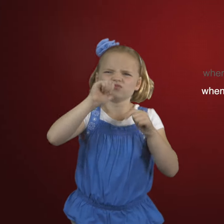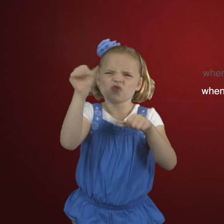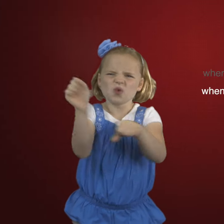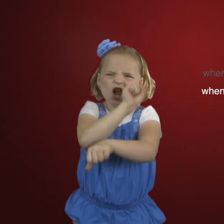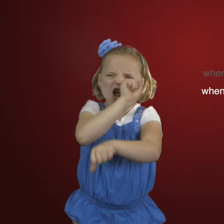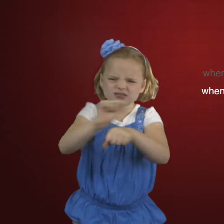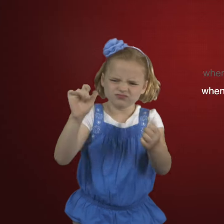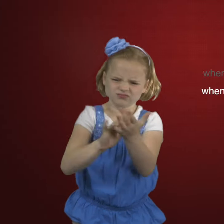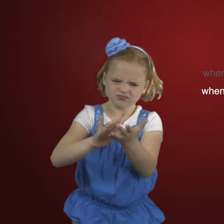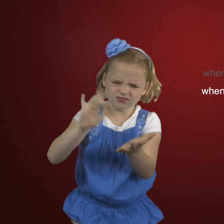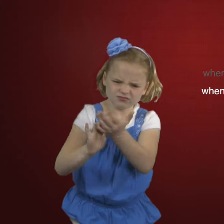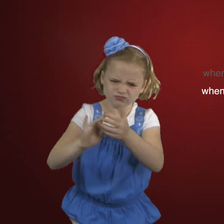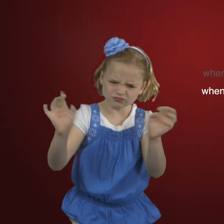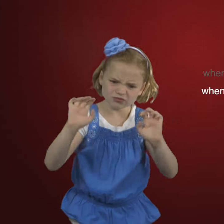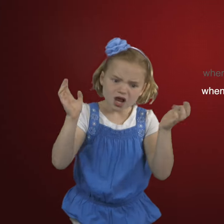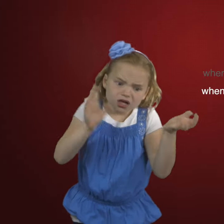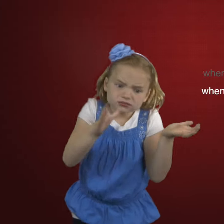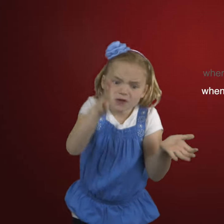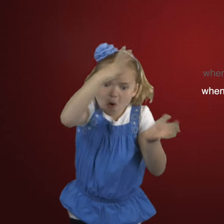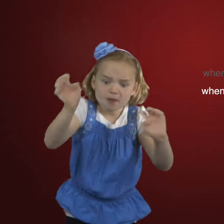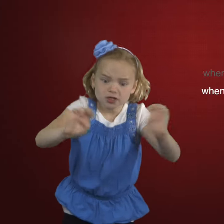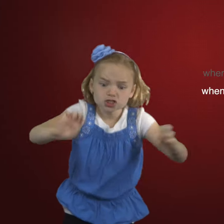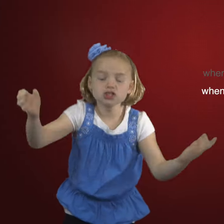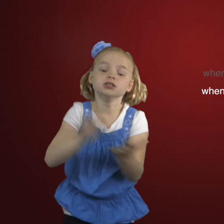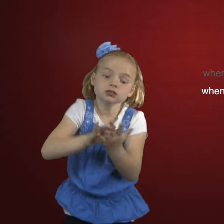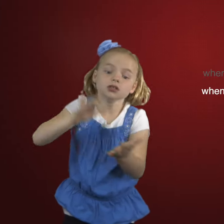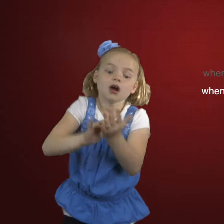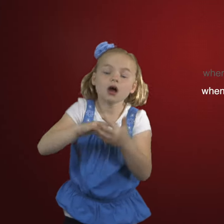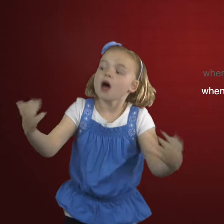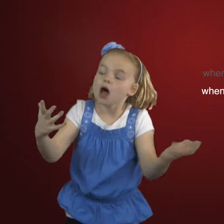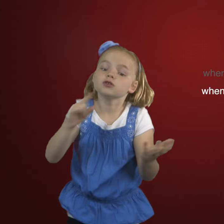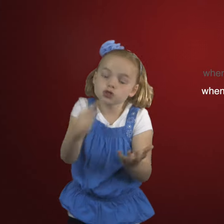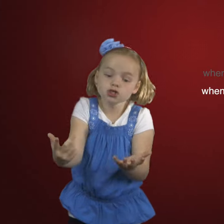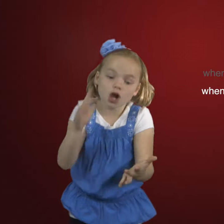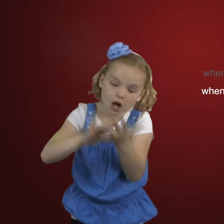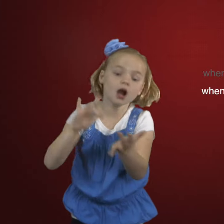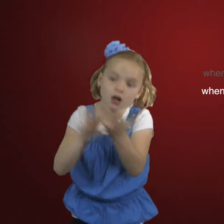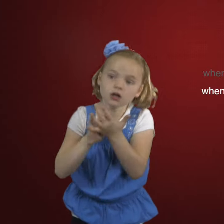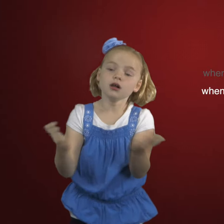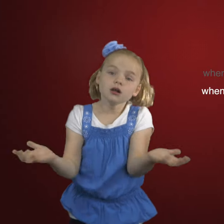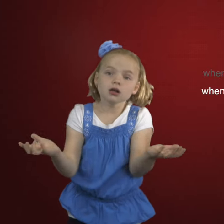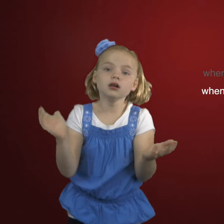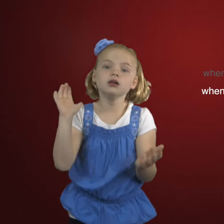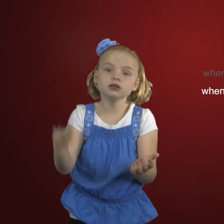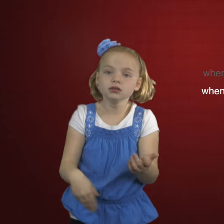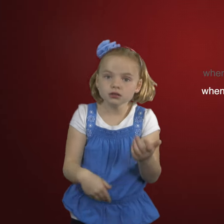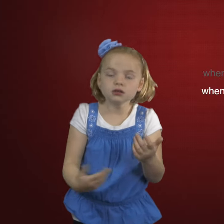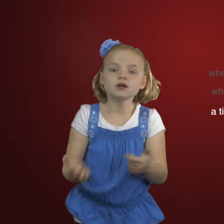Or, for example, suppose you have a phone and you're trying to call your parents to the emergency in its not working.